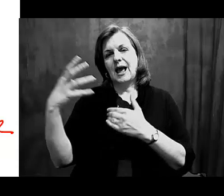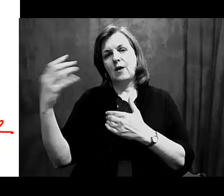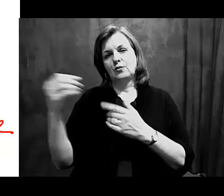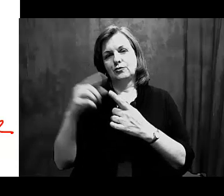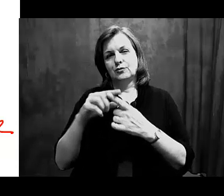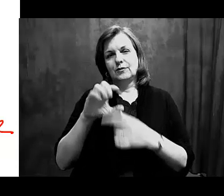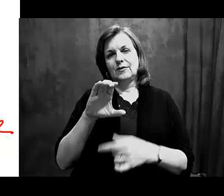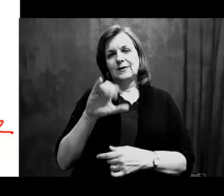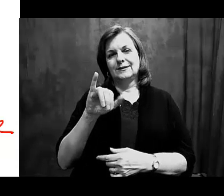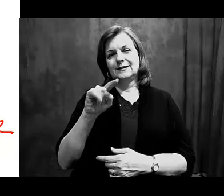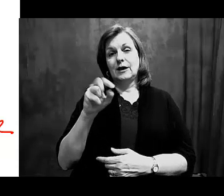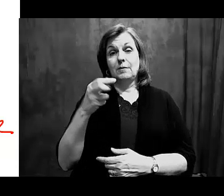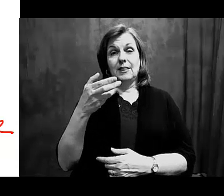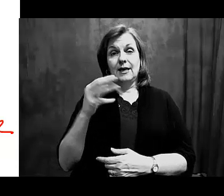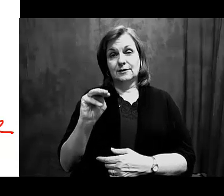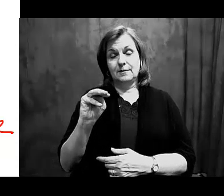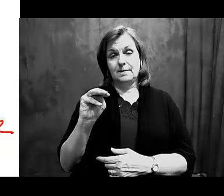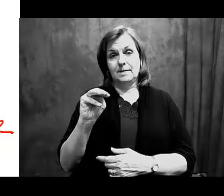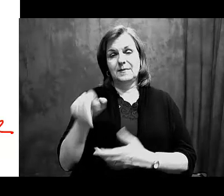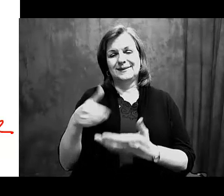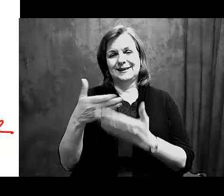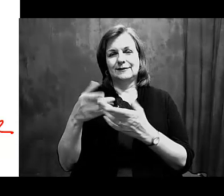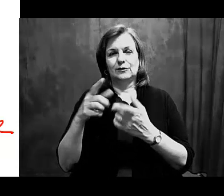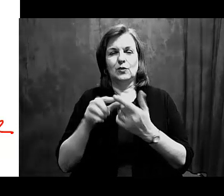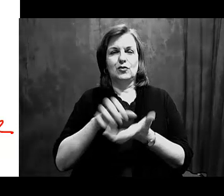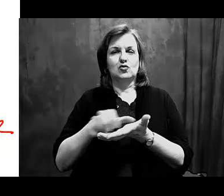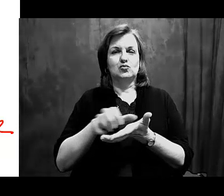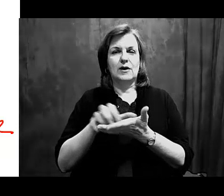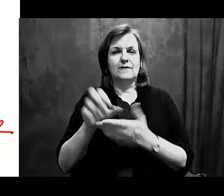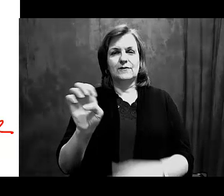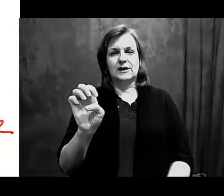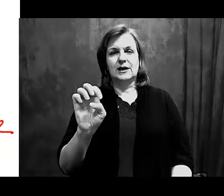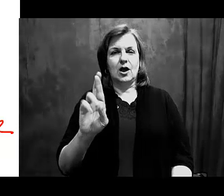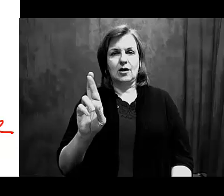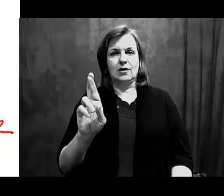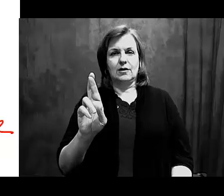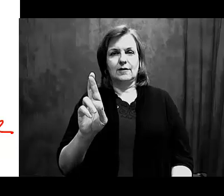the cytoplasm and the rough ER